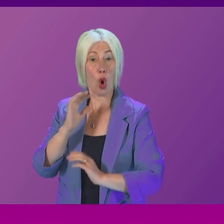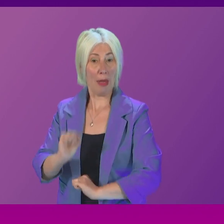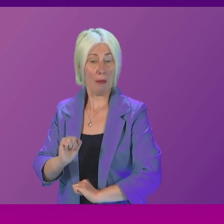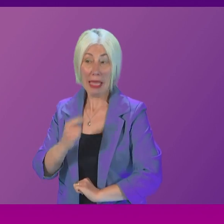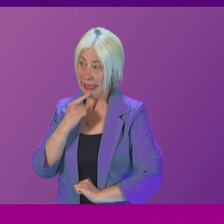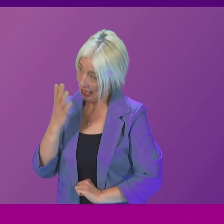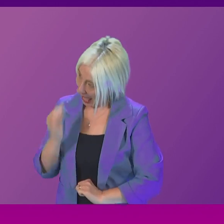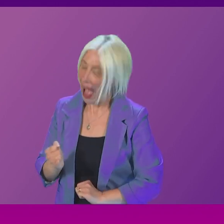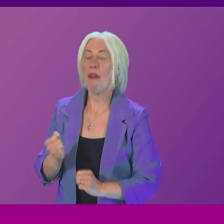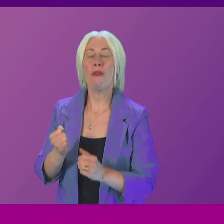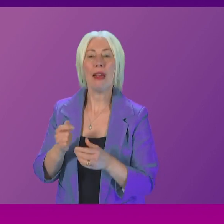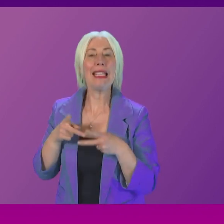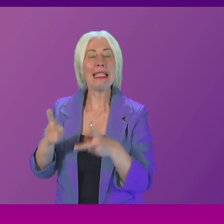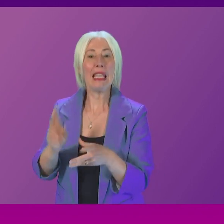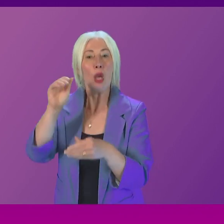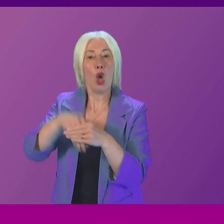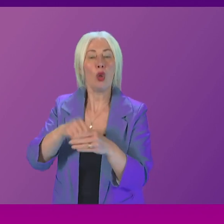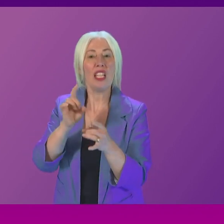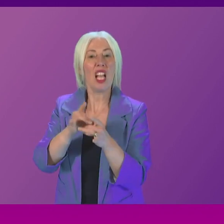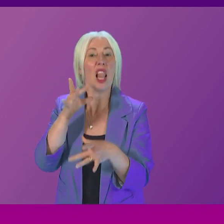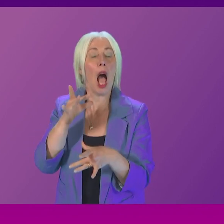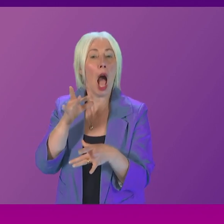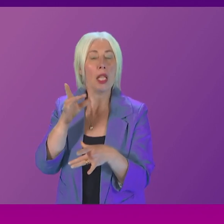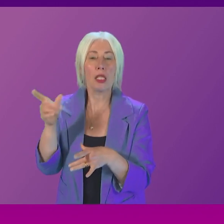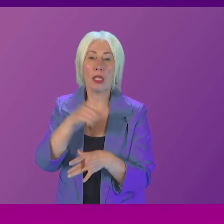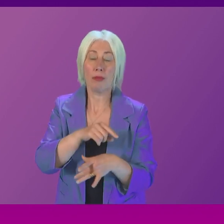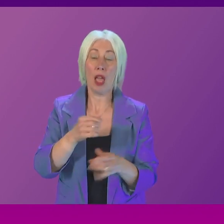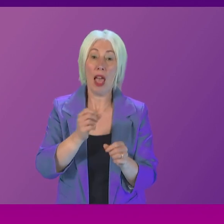that included glass, and given that Labour in Wales has joined Scotland in our shared